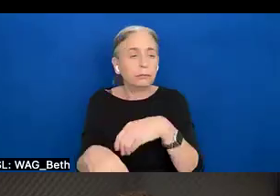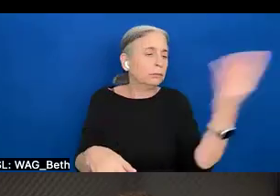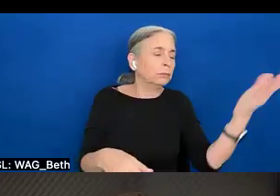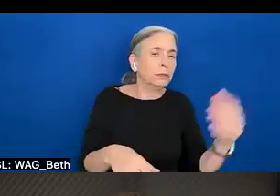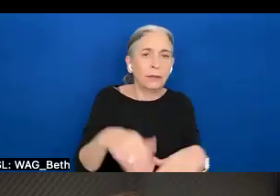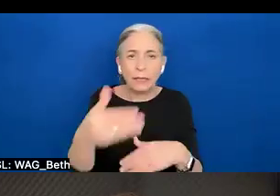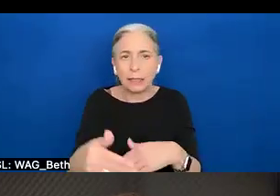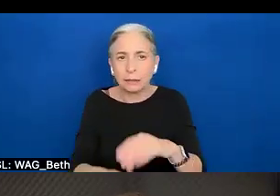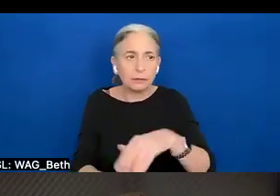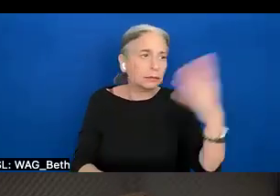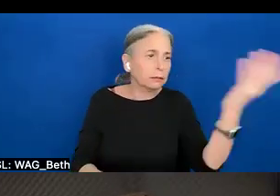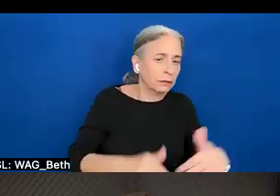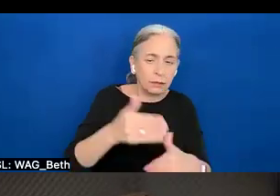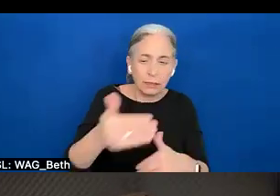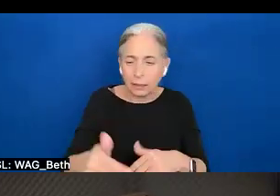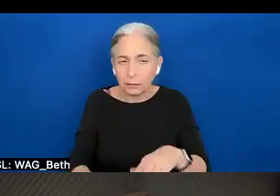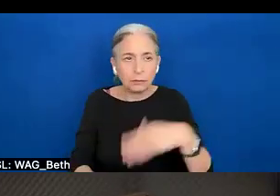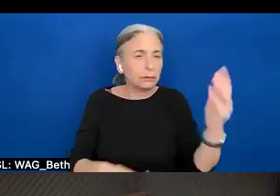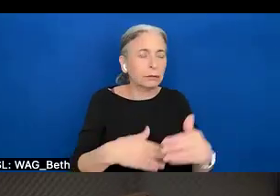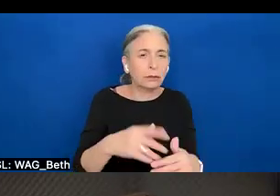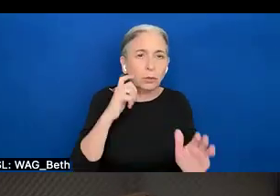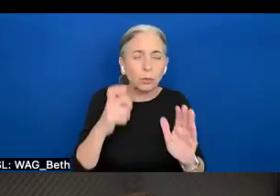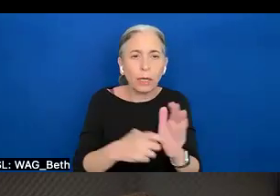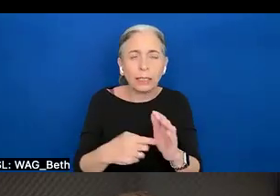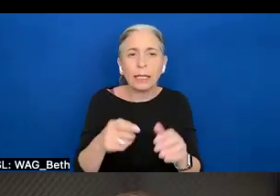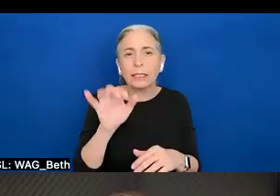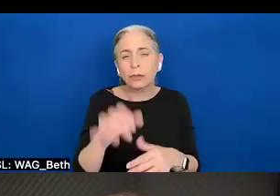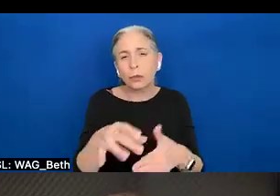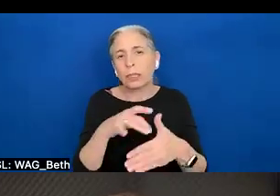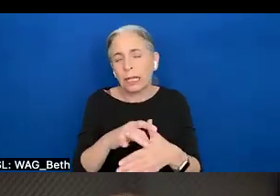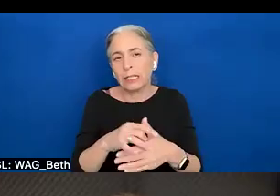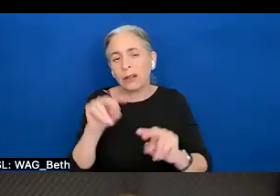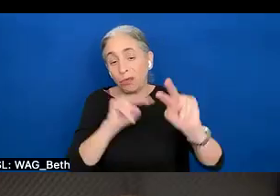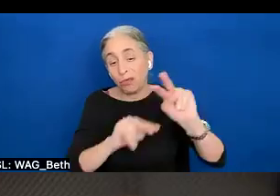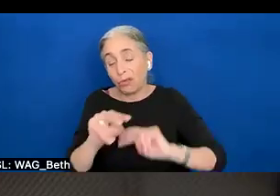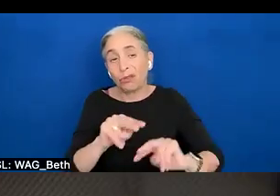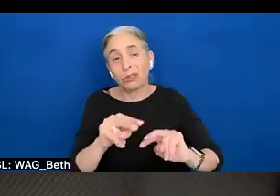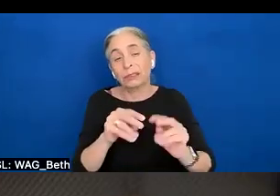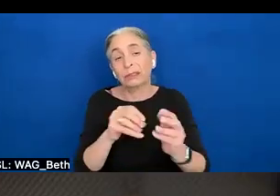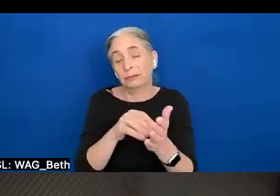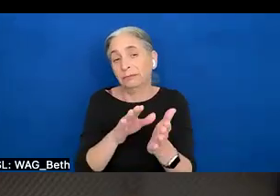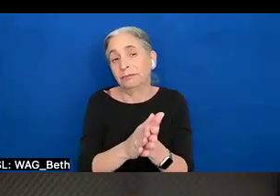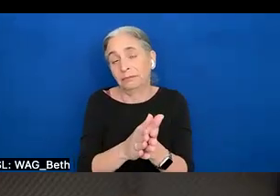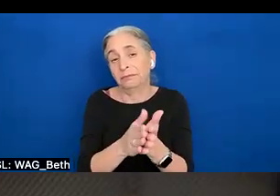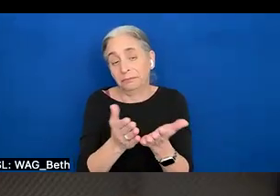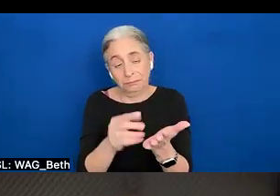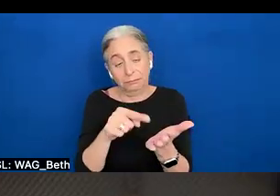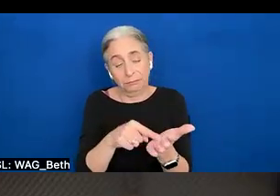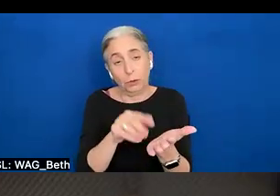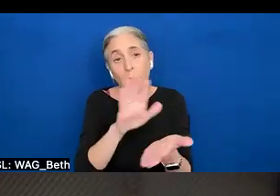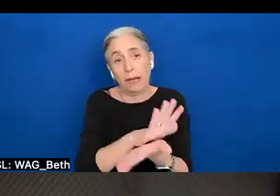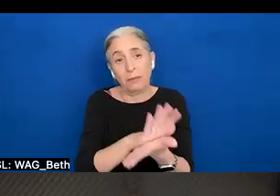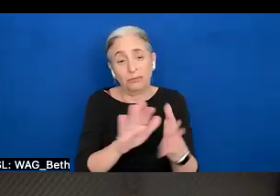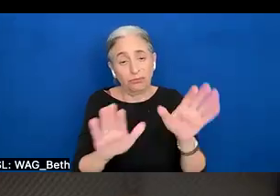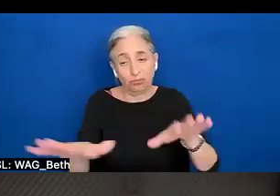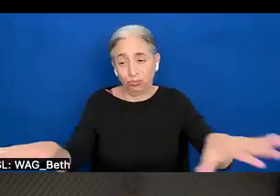So there is a way to look at the document and know what